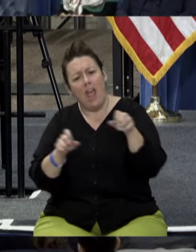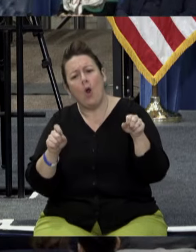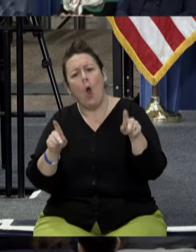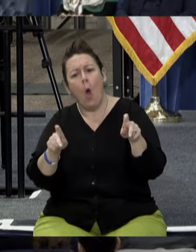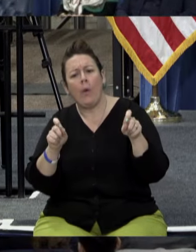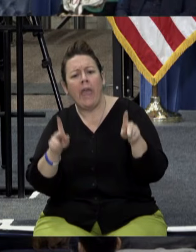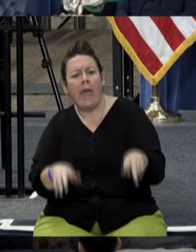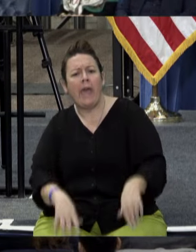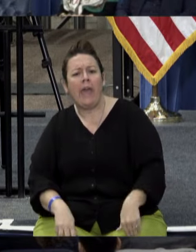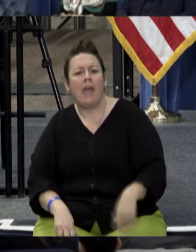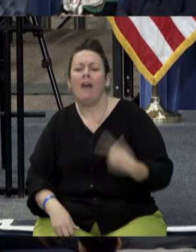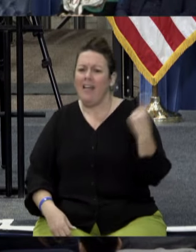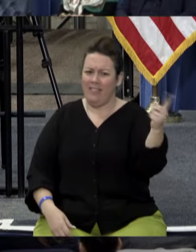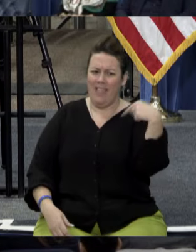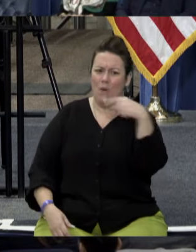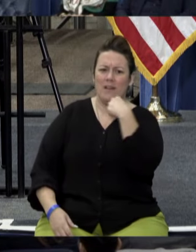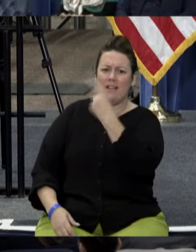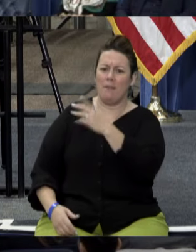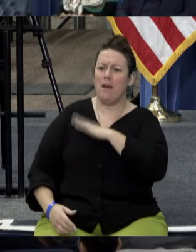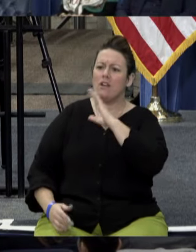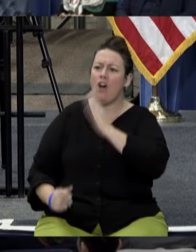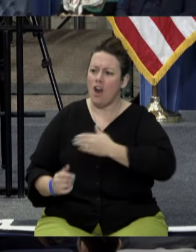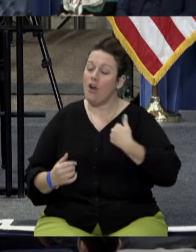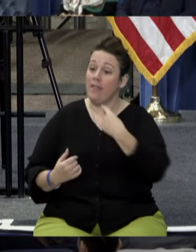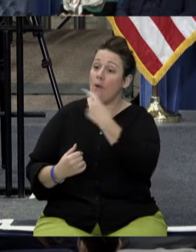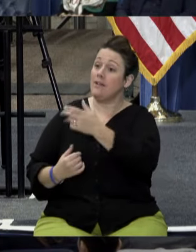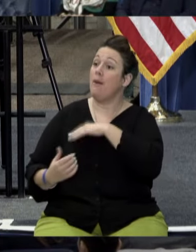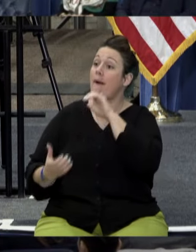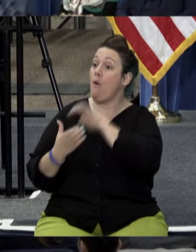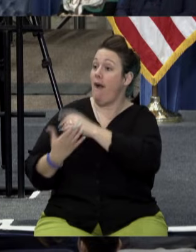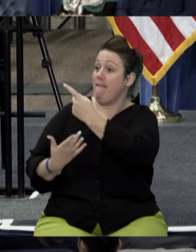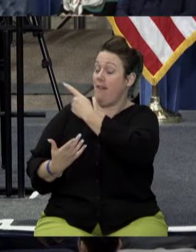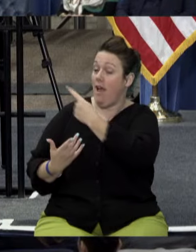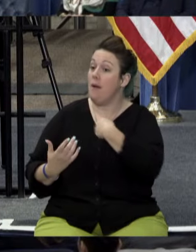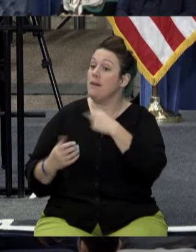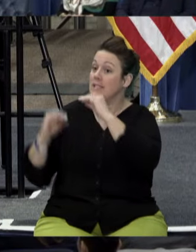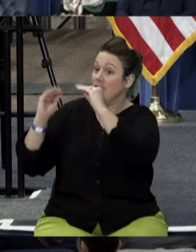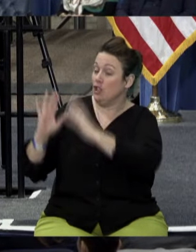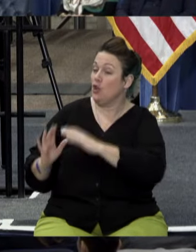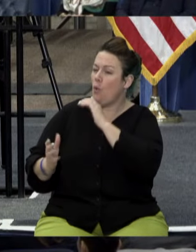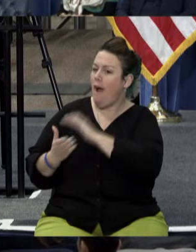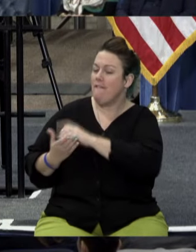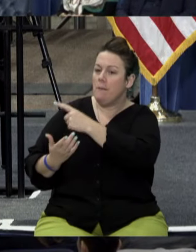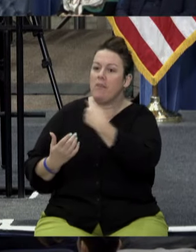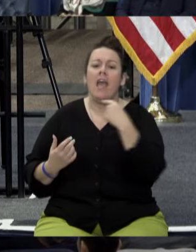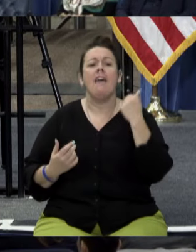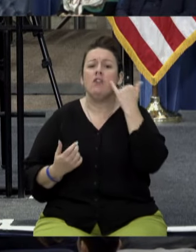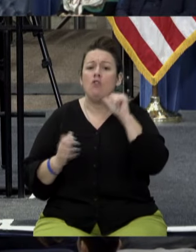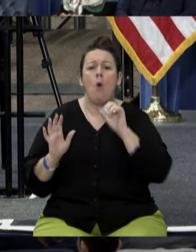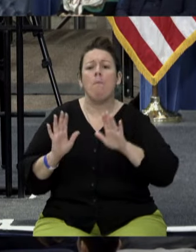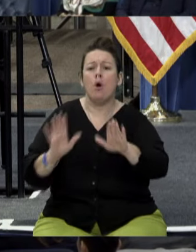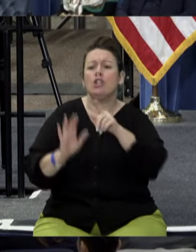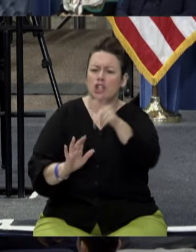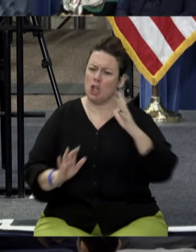And they used to tell my daughter, they used to tell my wife and I, my wife is a teacher, and they tell me, if you don't push her, she'll be fine. And I looked at them one day in the eye